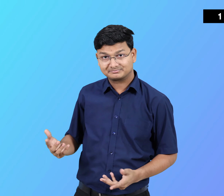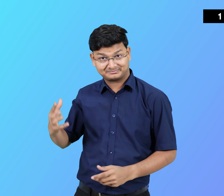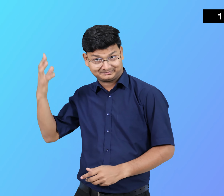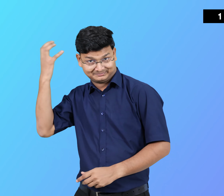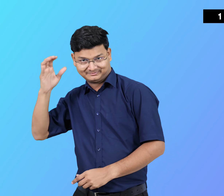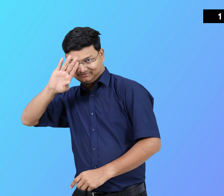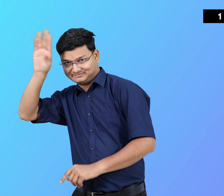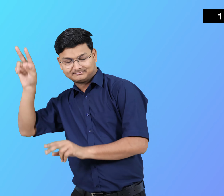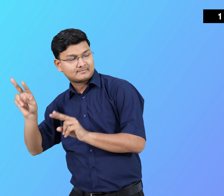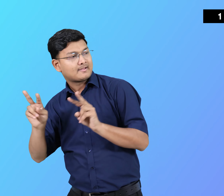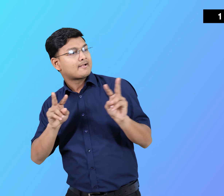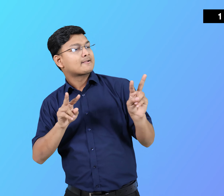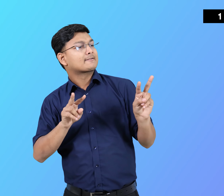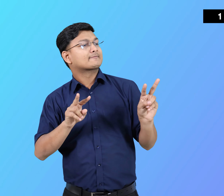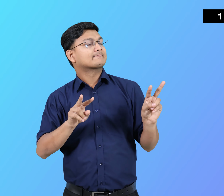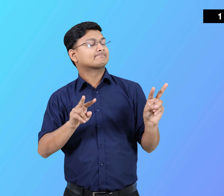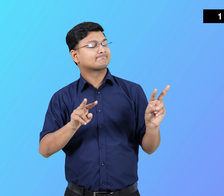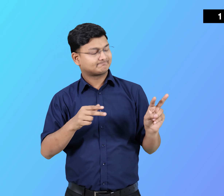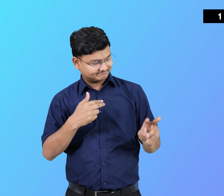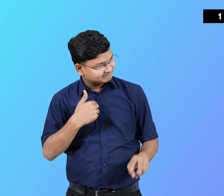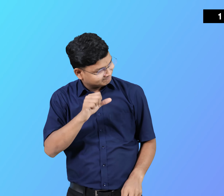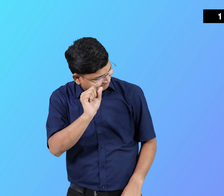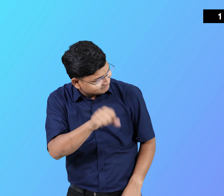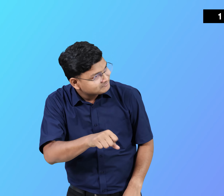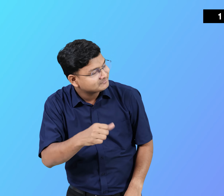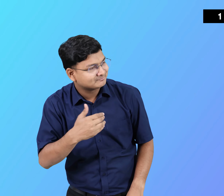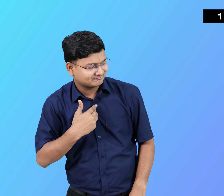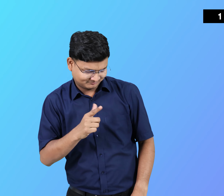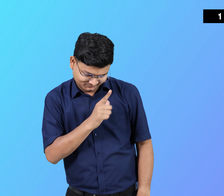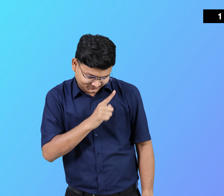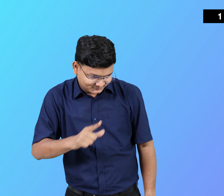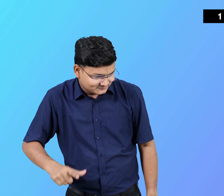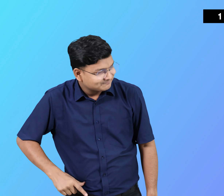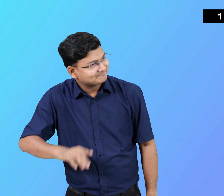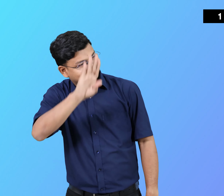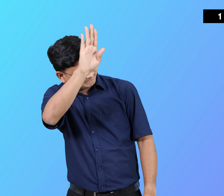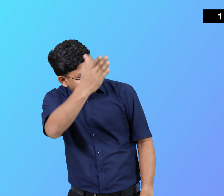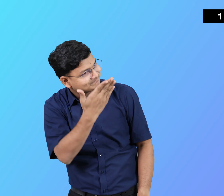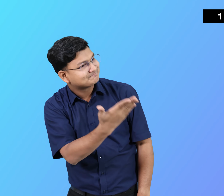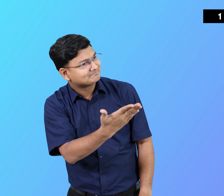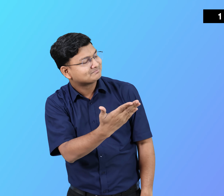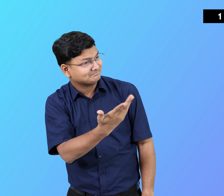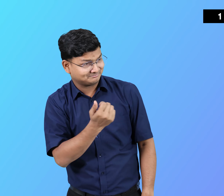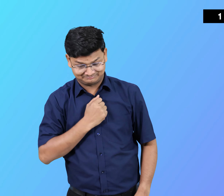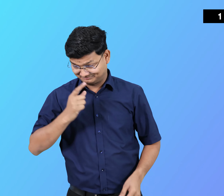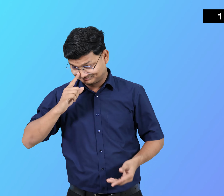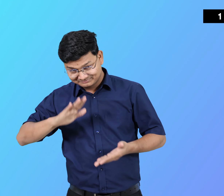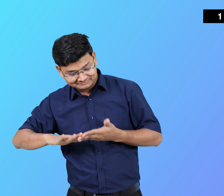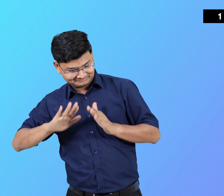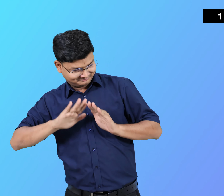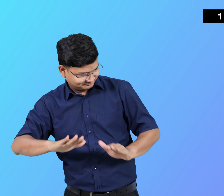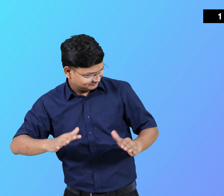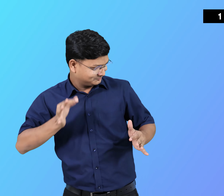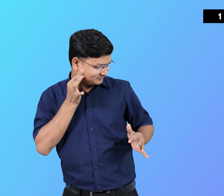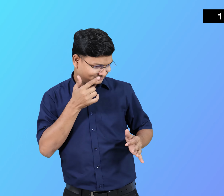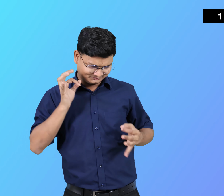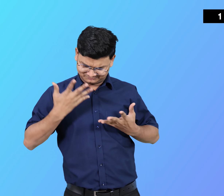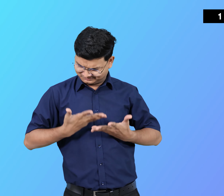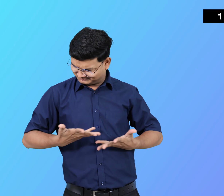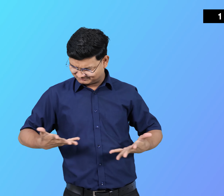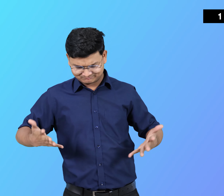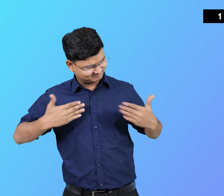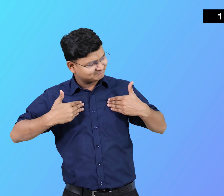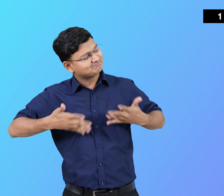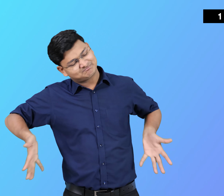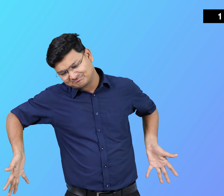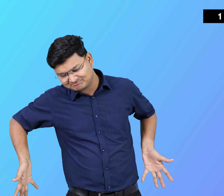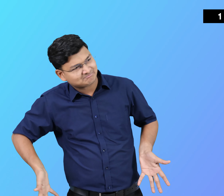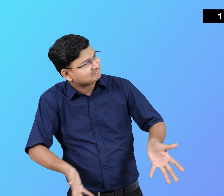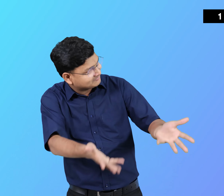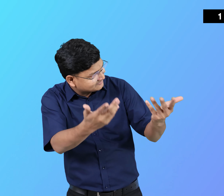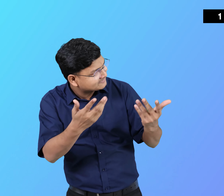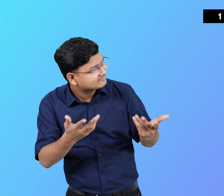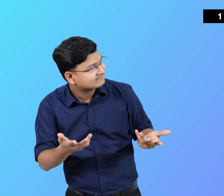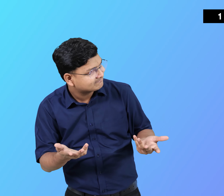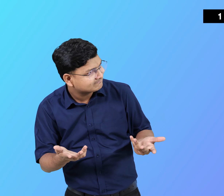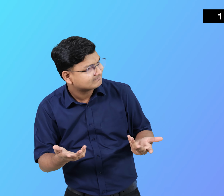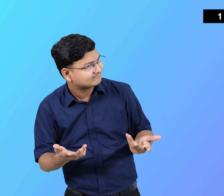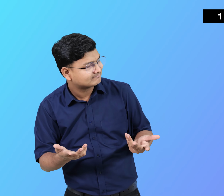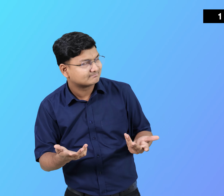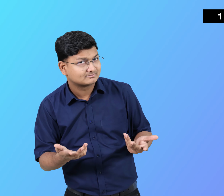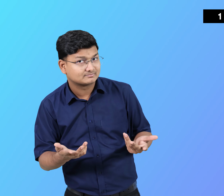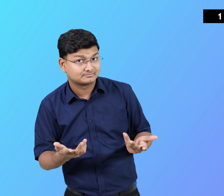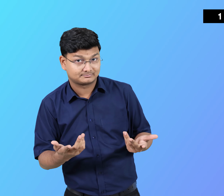The king of Israel answered, “Yes, my lord and king, I am yours now, and everything I have belongs to you.”